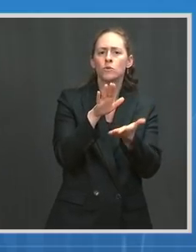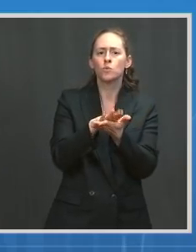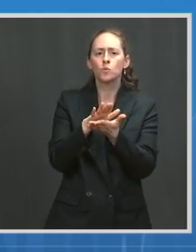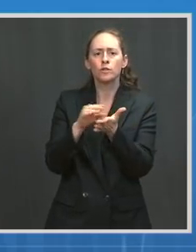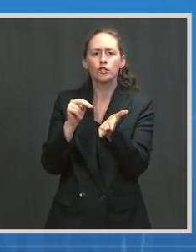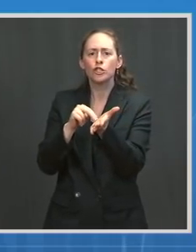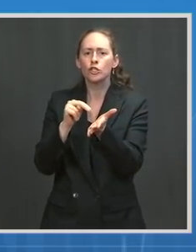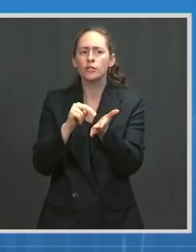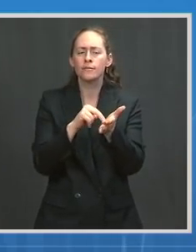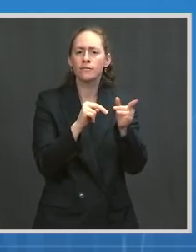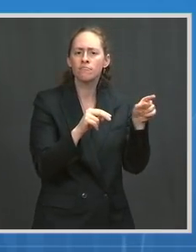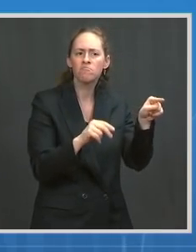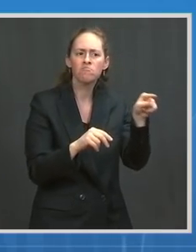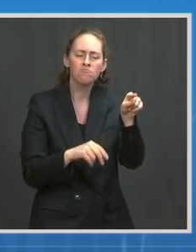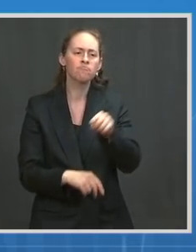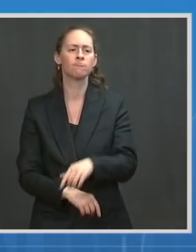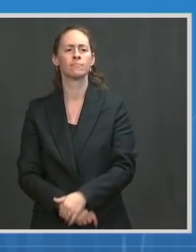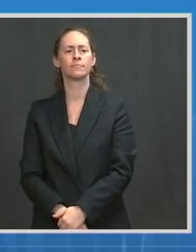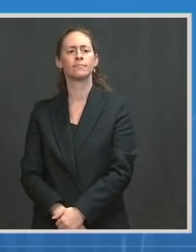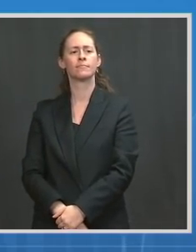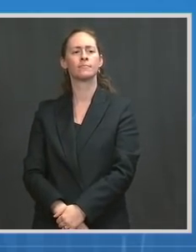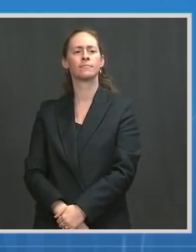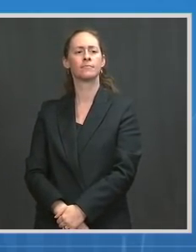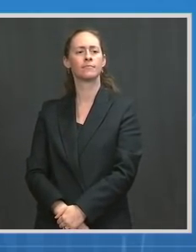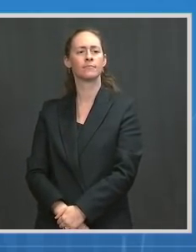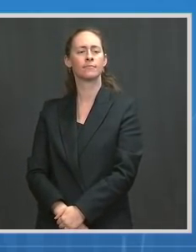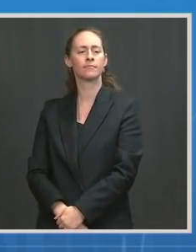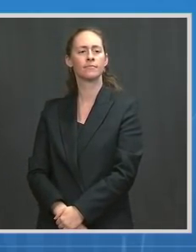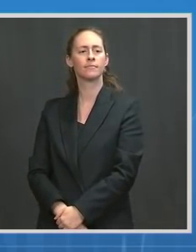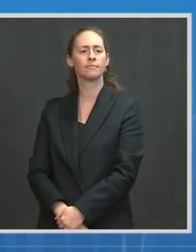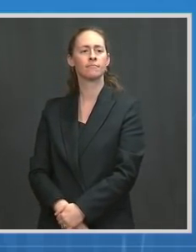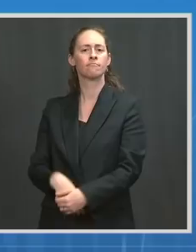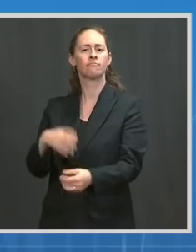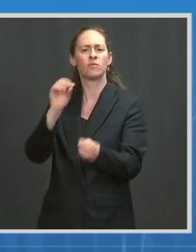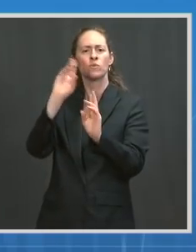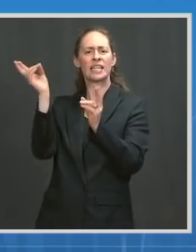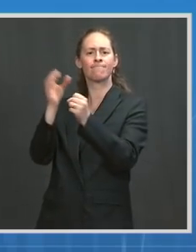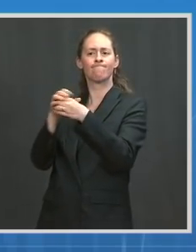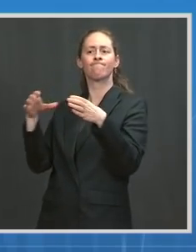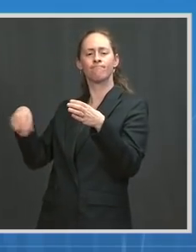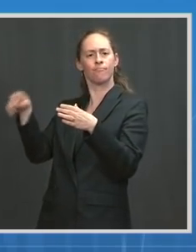are authorized for younger people. It will expand the number of CDC Epidemic Intelligence